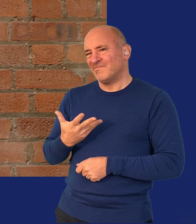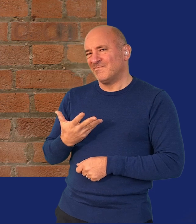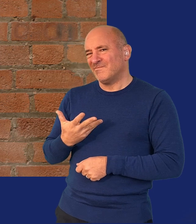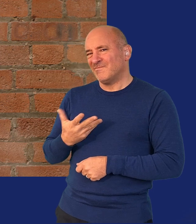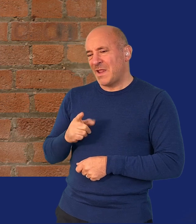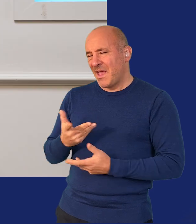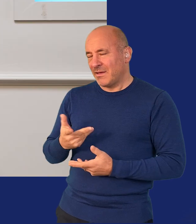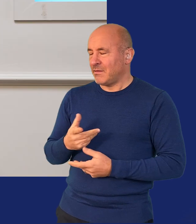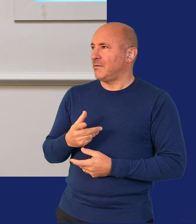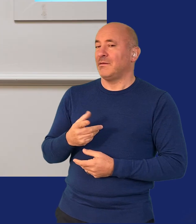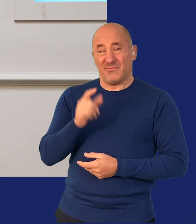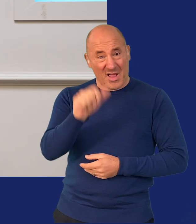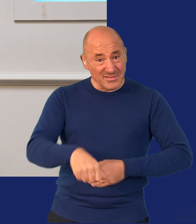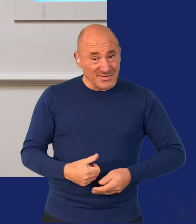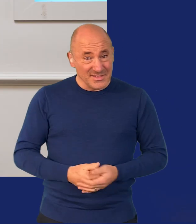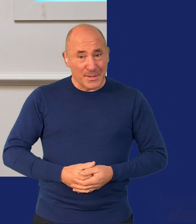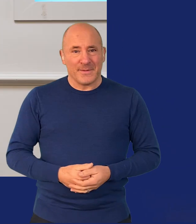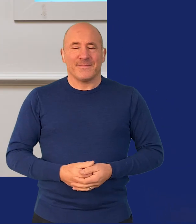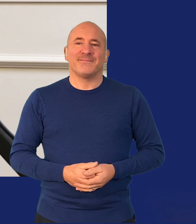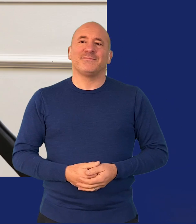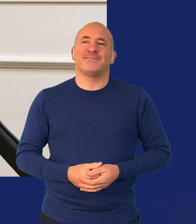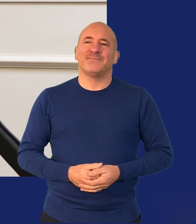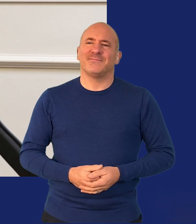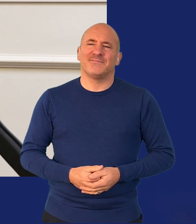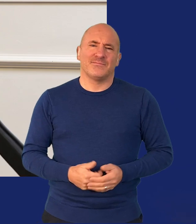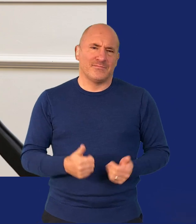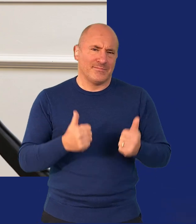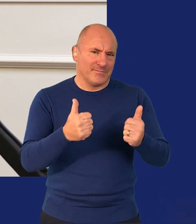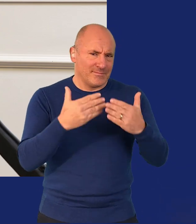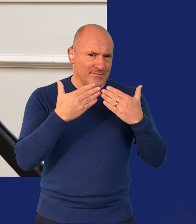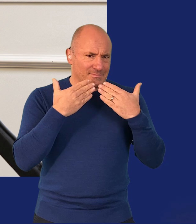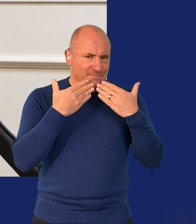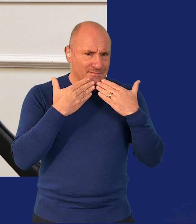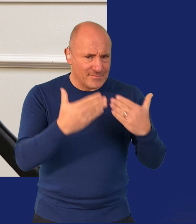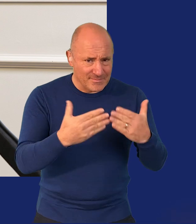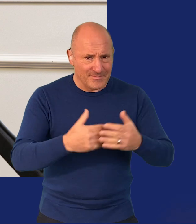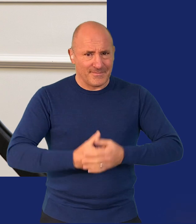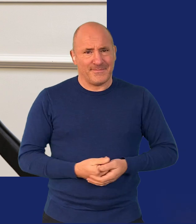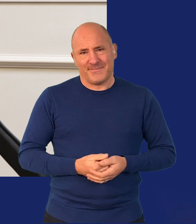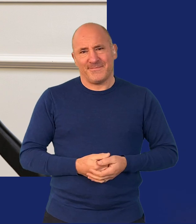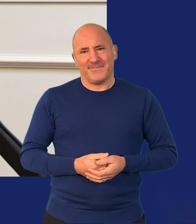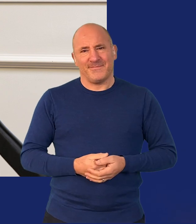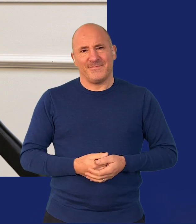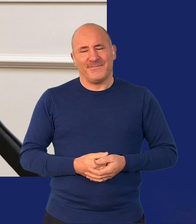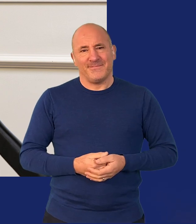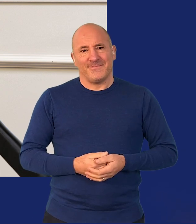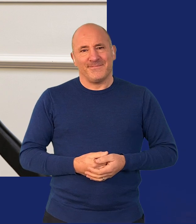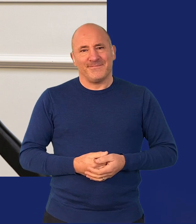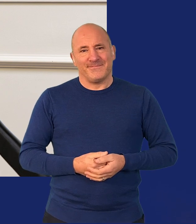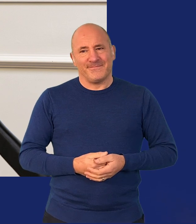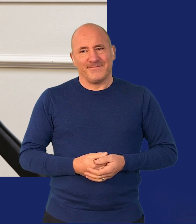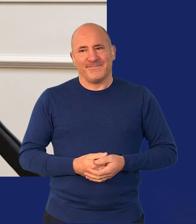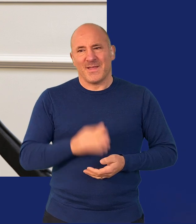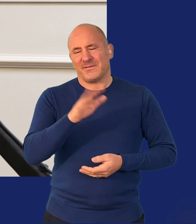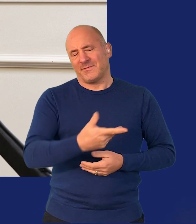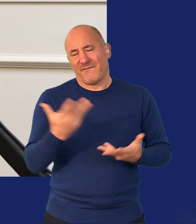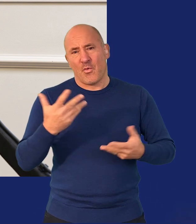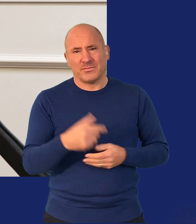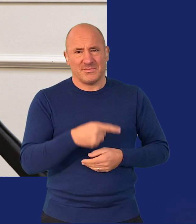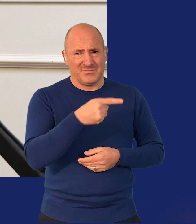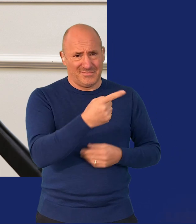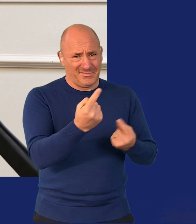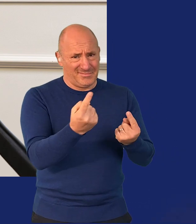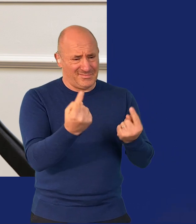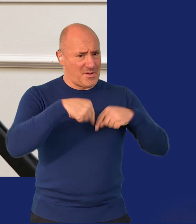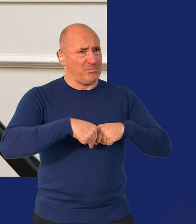Um, well because, uh, thank you very much for that, like, and of course